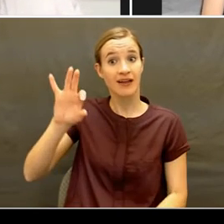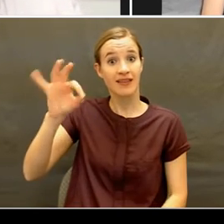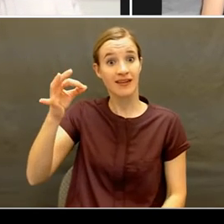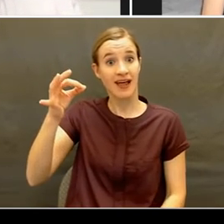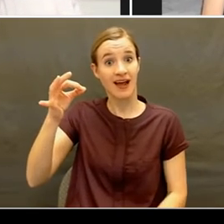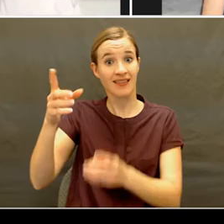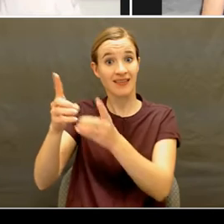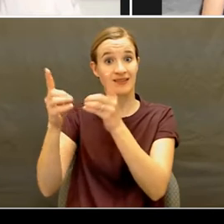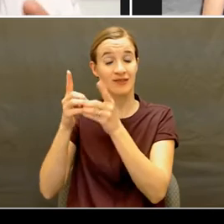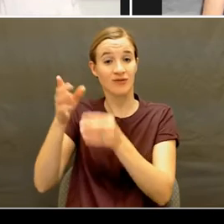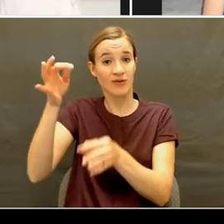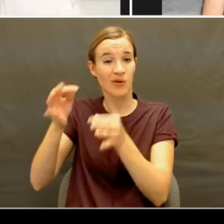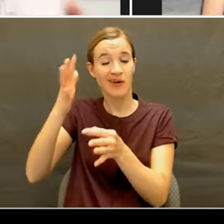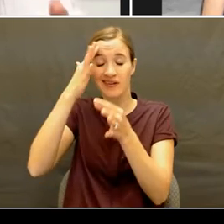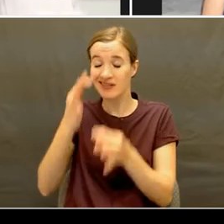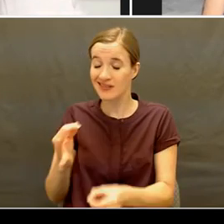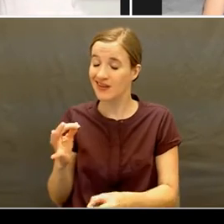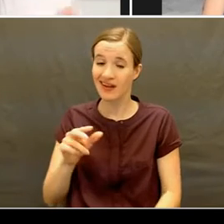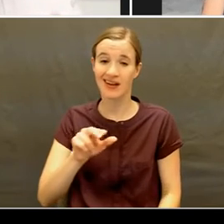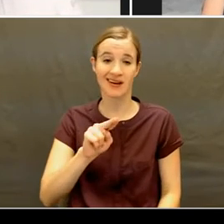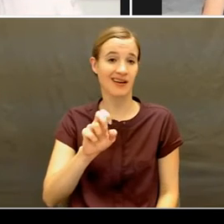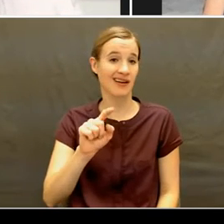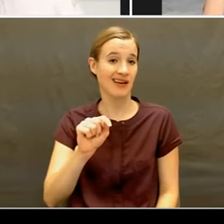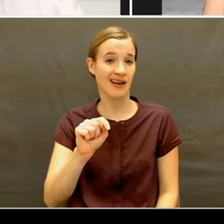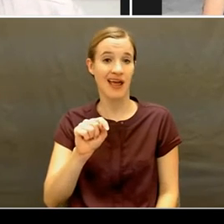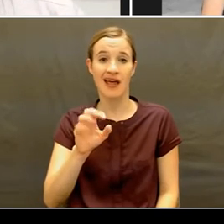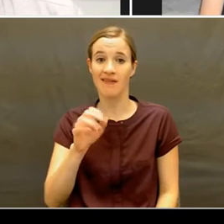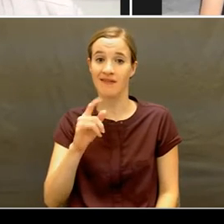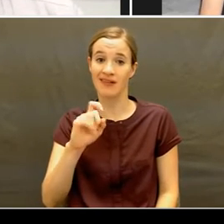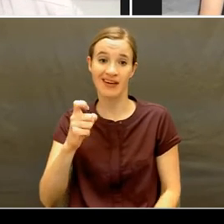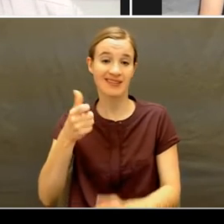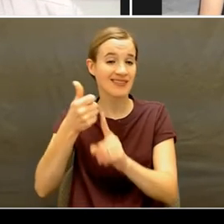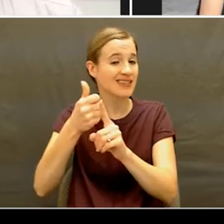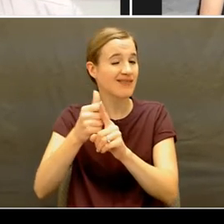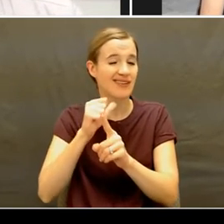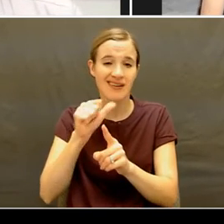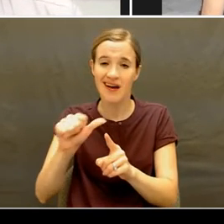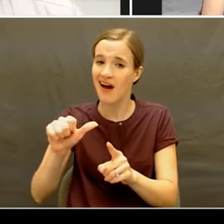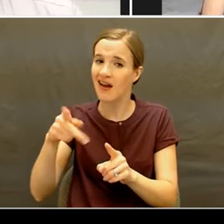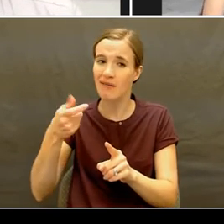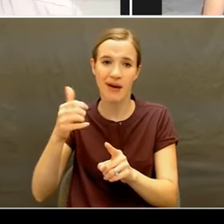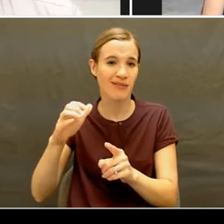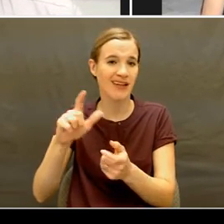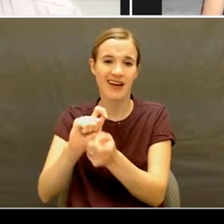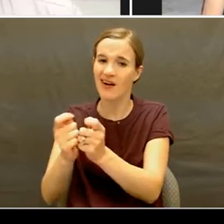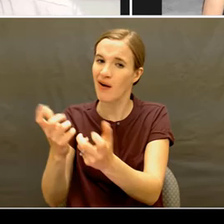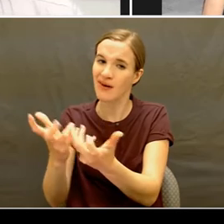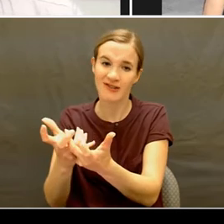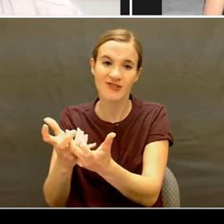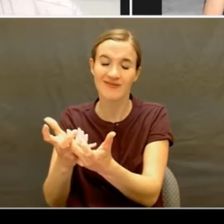number of things that we have to do to continue to improve accessibility. And but as you said,